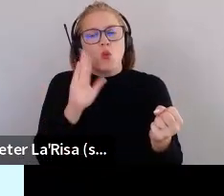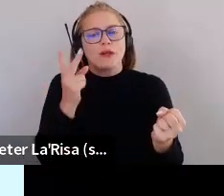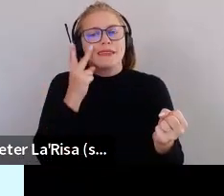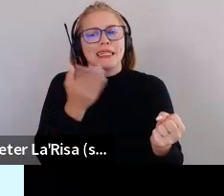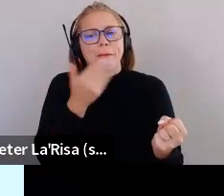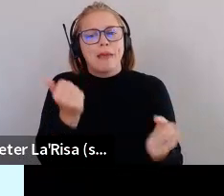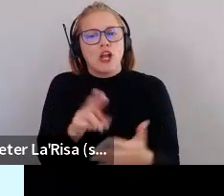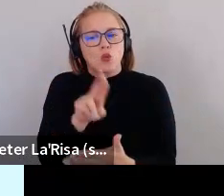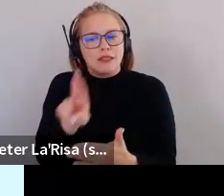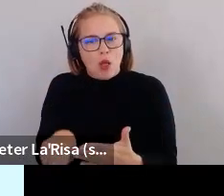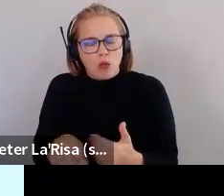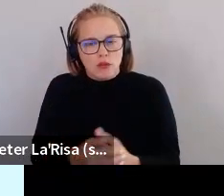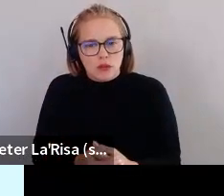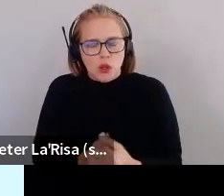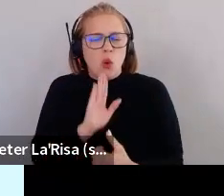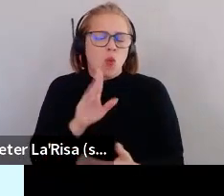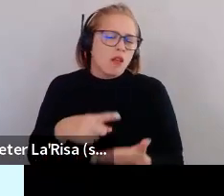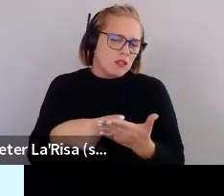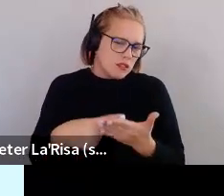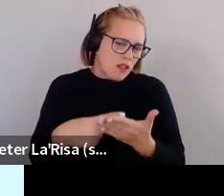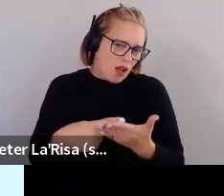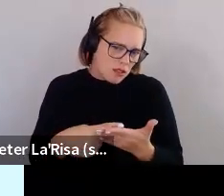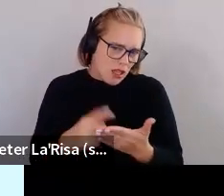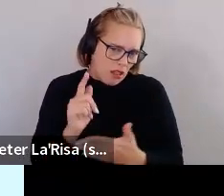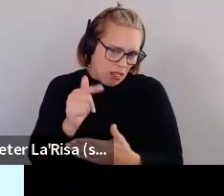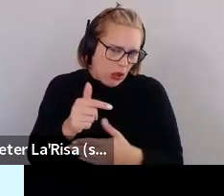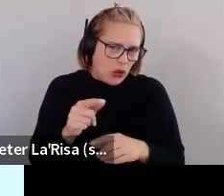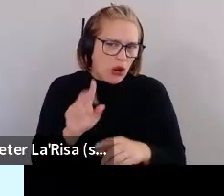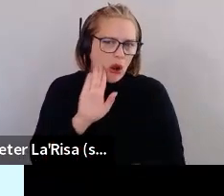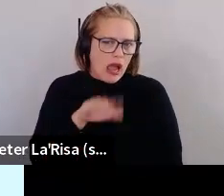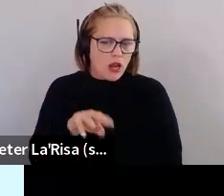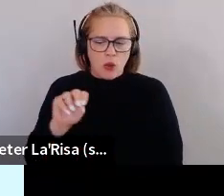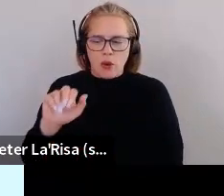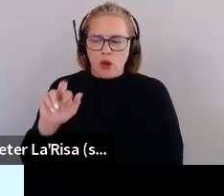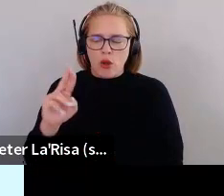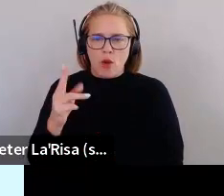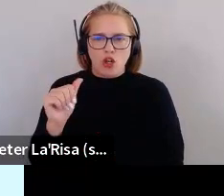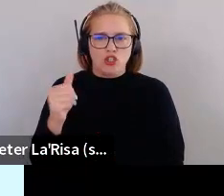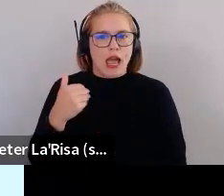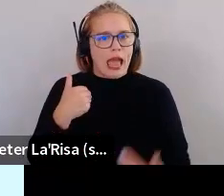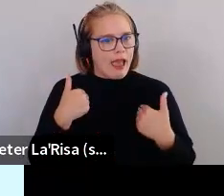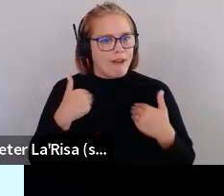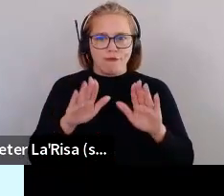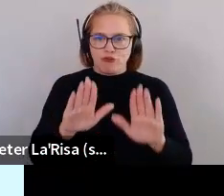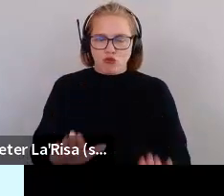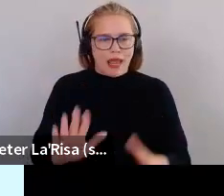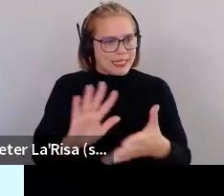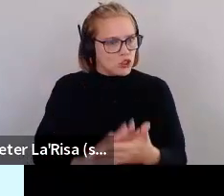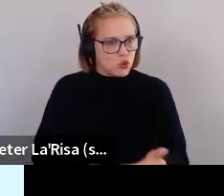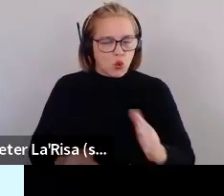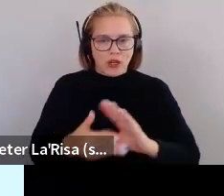to build a stronger movement with all groups seeking social justice as an outcome got better results. We are going to talk more about that in a